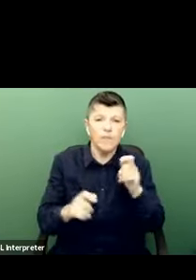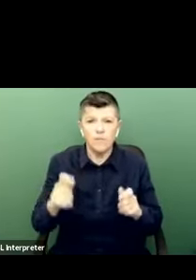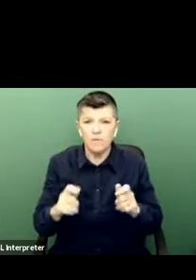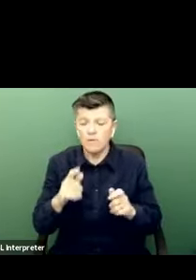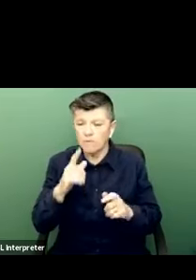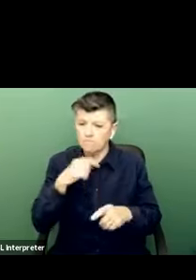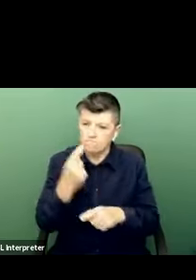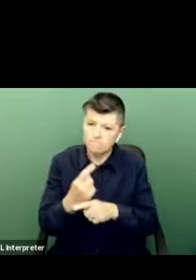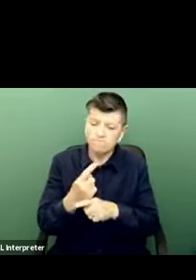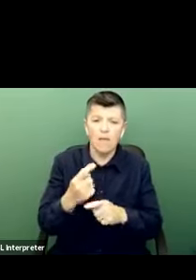fact is true but it's not a